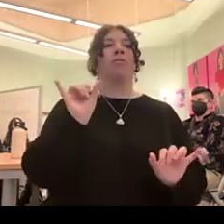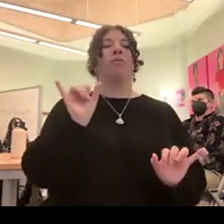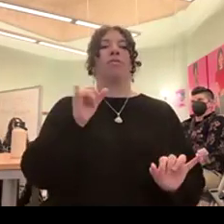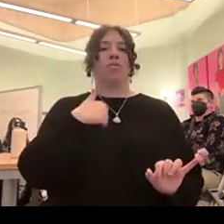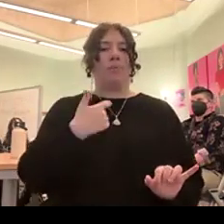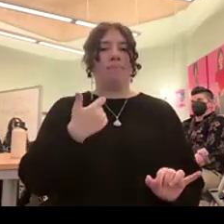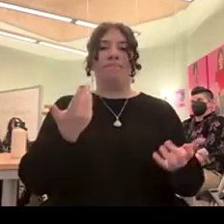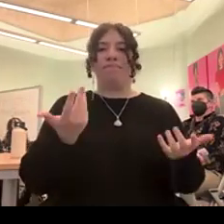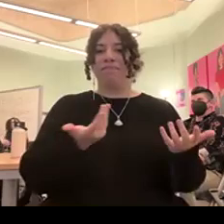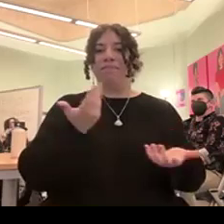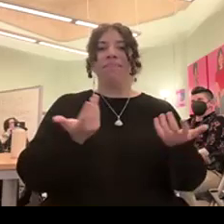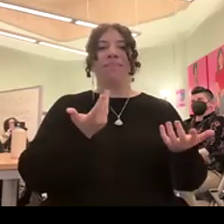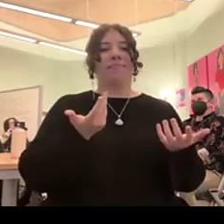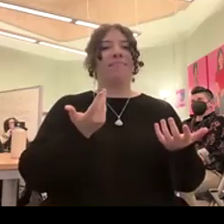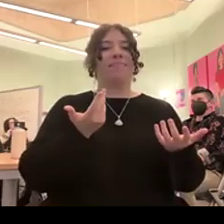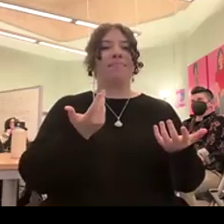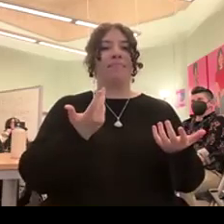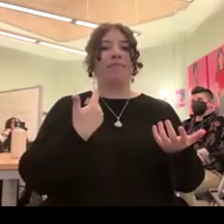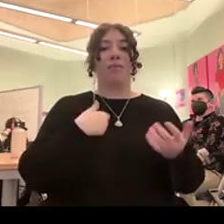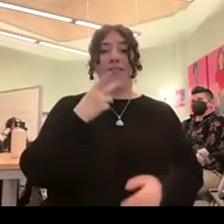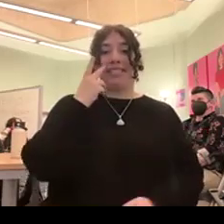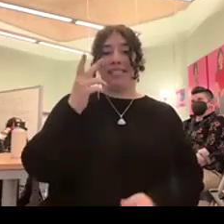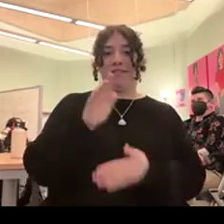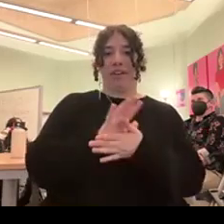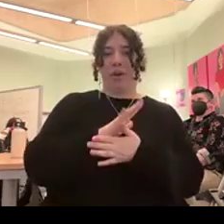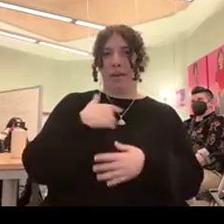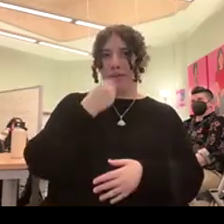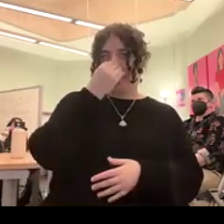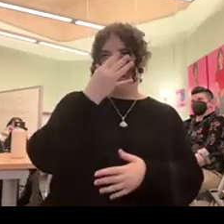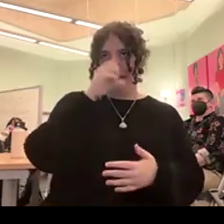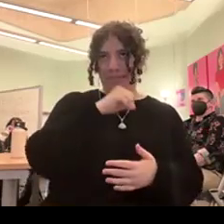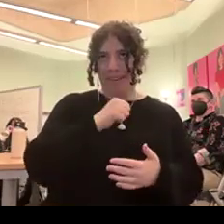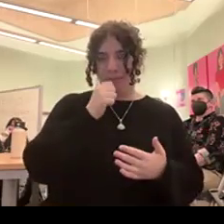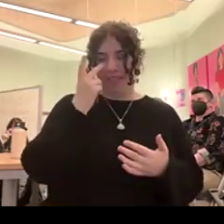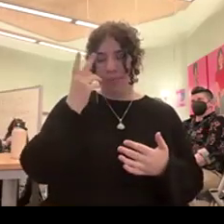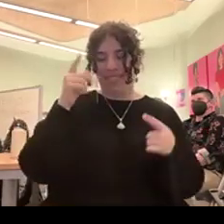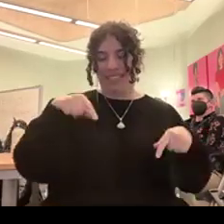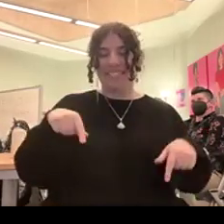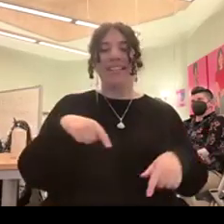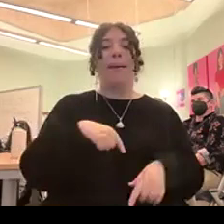I don't care, I guess. I highly doubt it. But, I felt more comfortable talking about my access